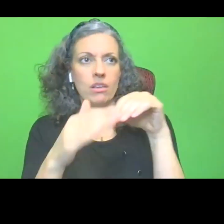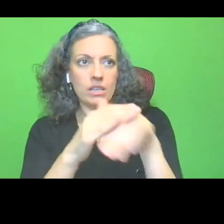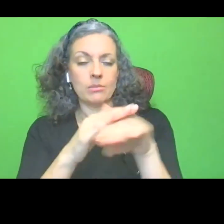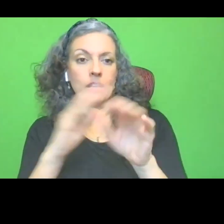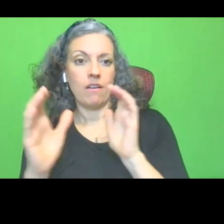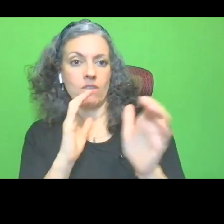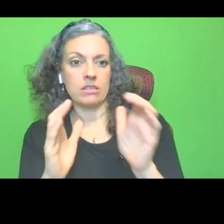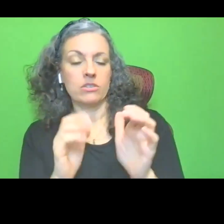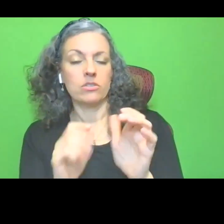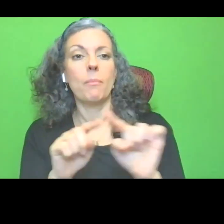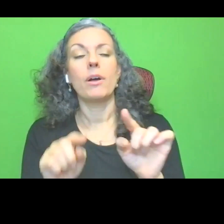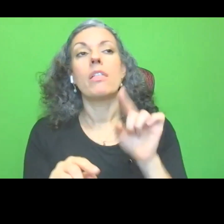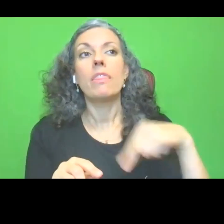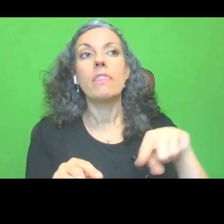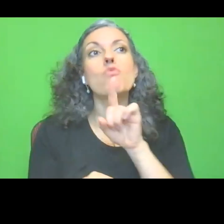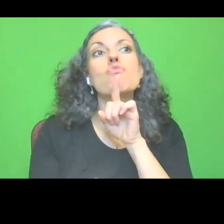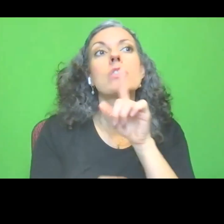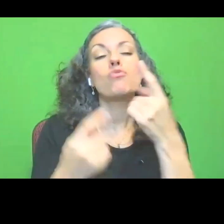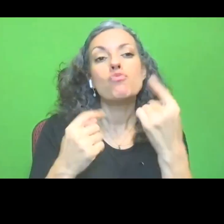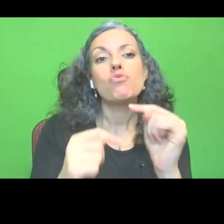They're really trying to help with broader inclusion.